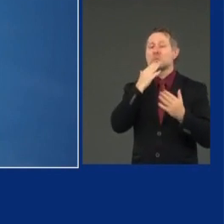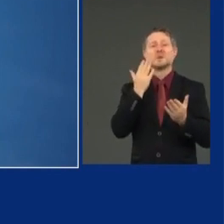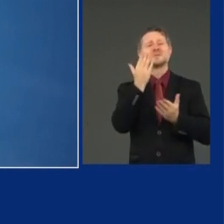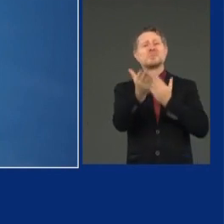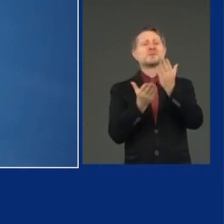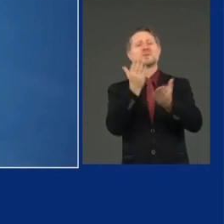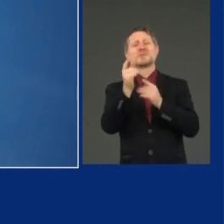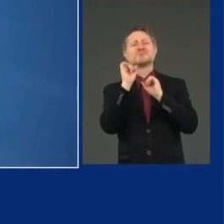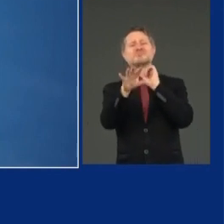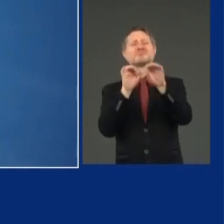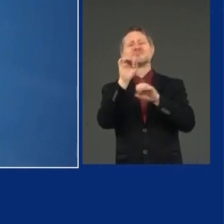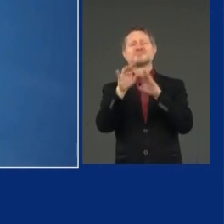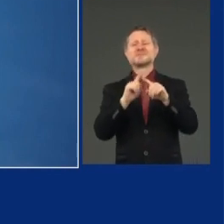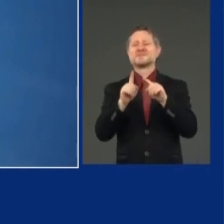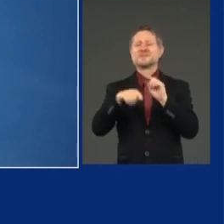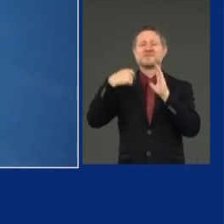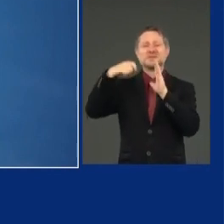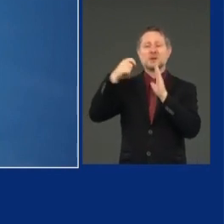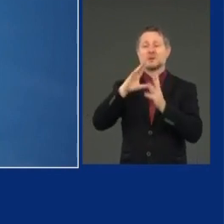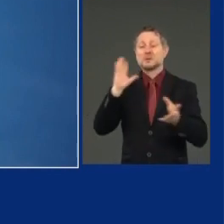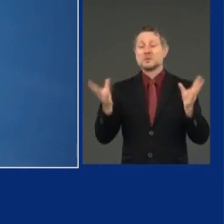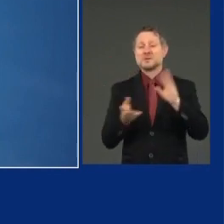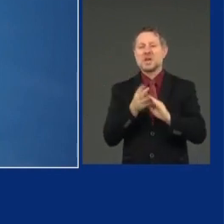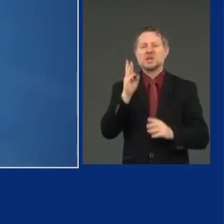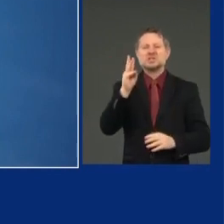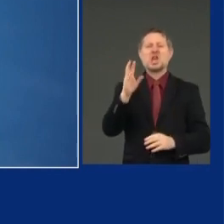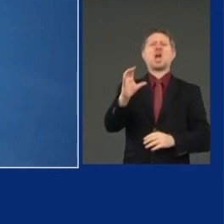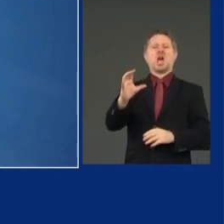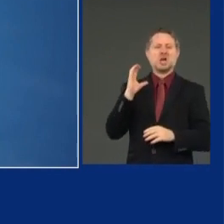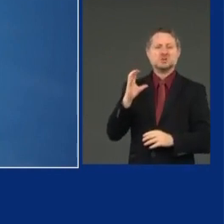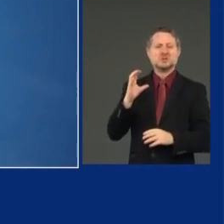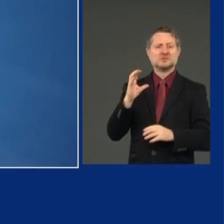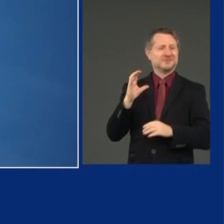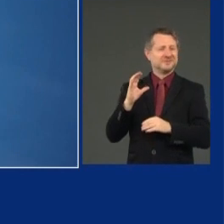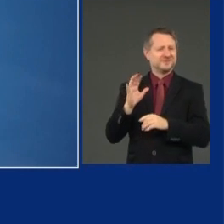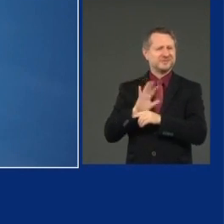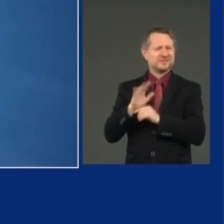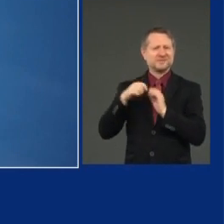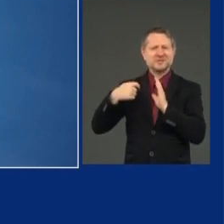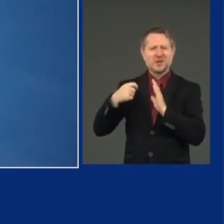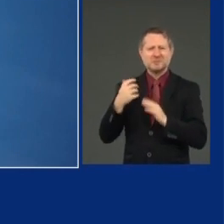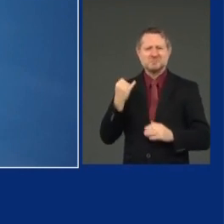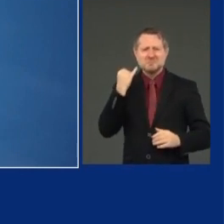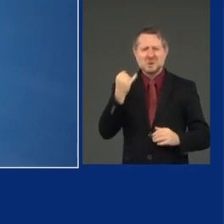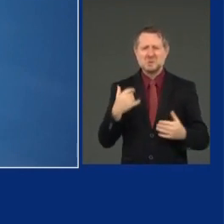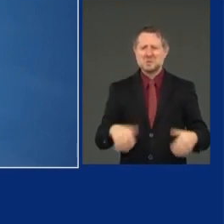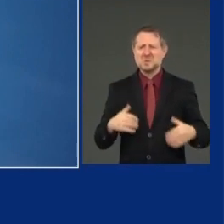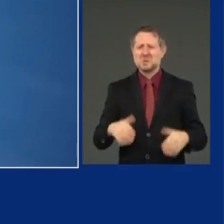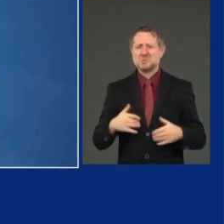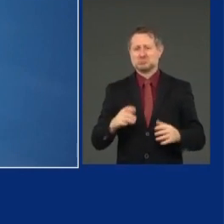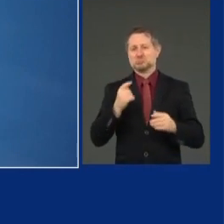AND WE'RE SO GRATEFUL TO ALL THE NEW YORKERS WHO HAVE SUBMITTED